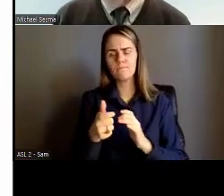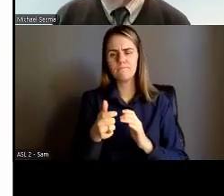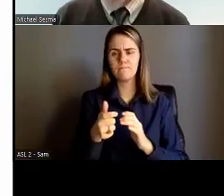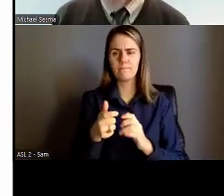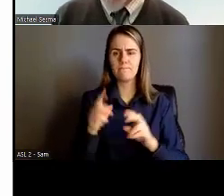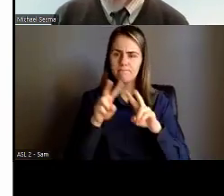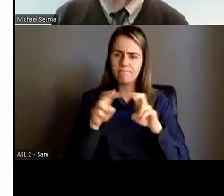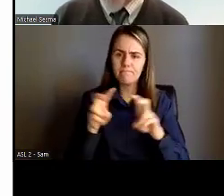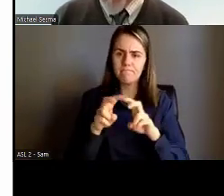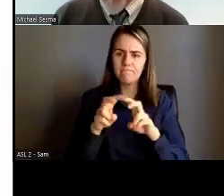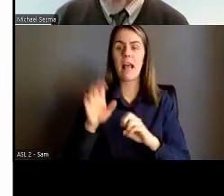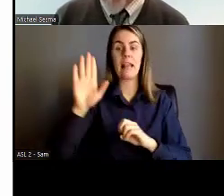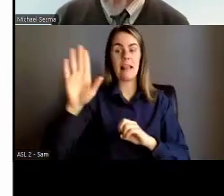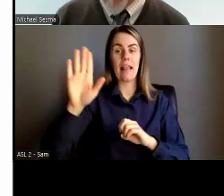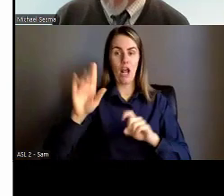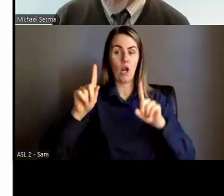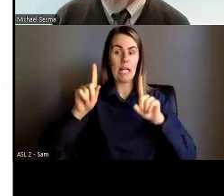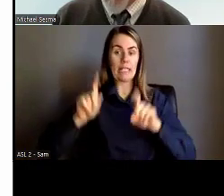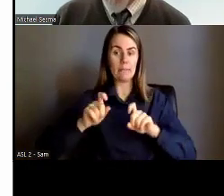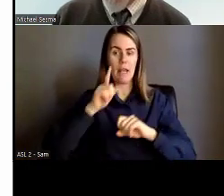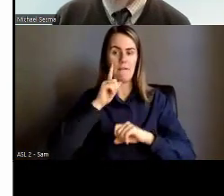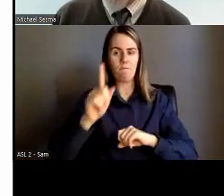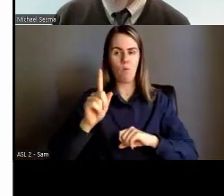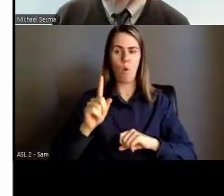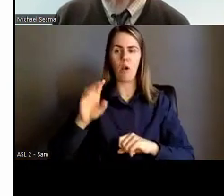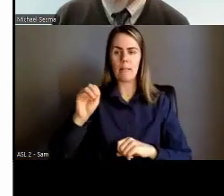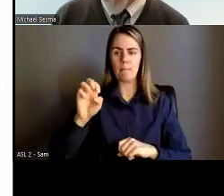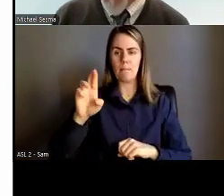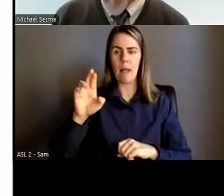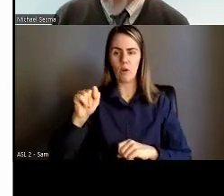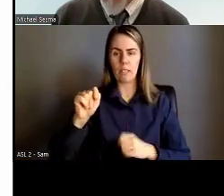the assessment of the merit of the project in the summary statement.